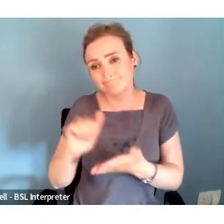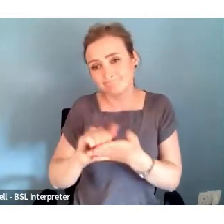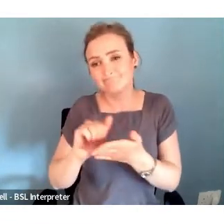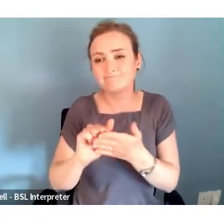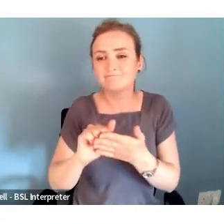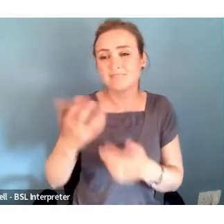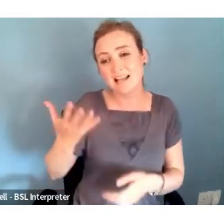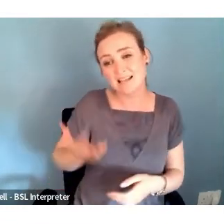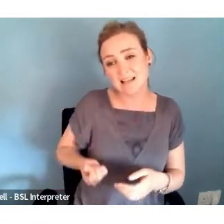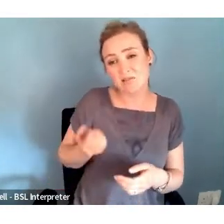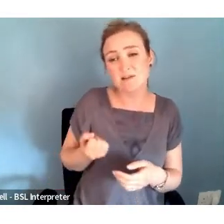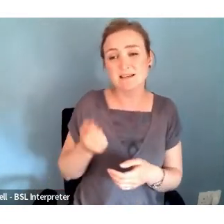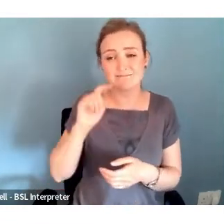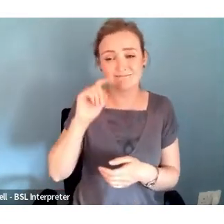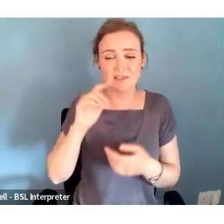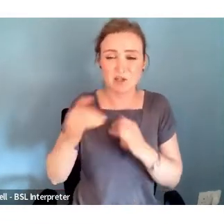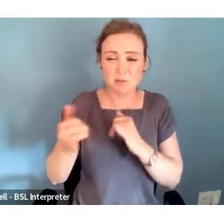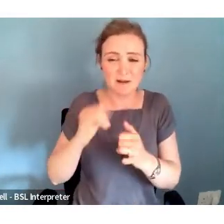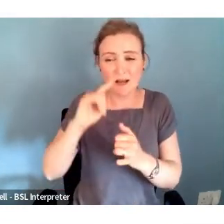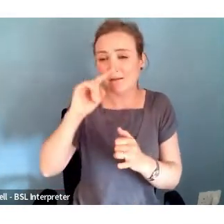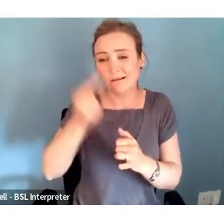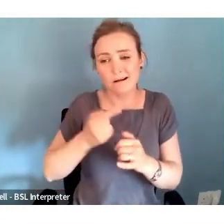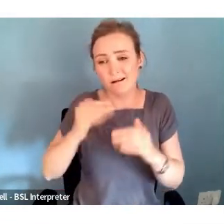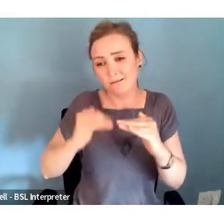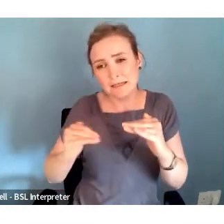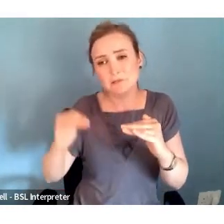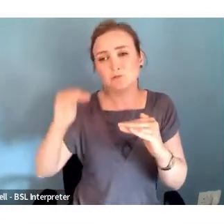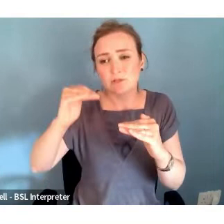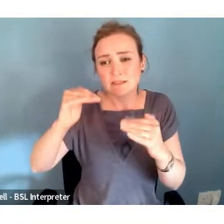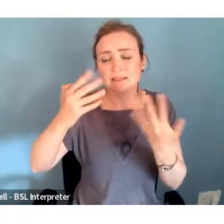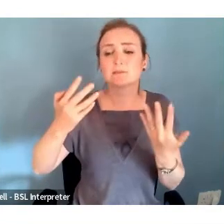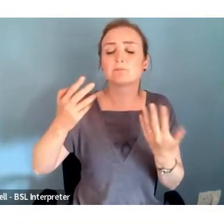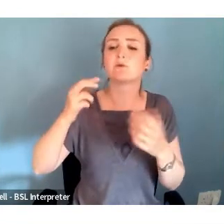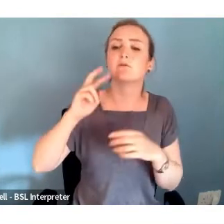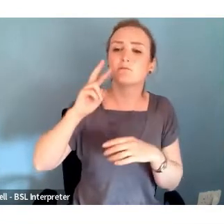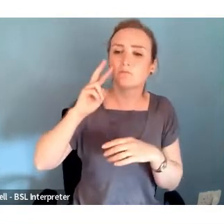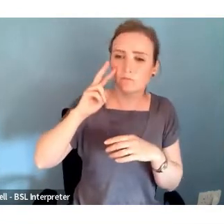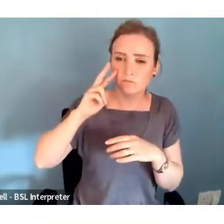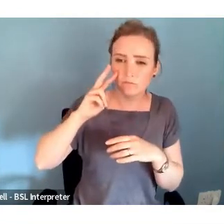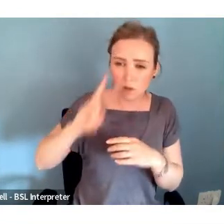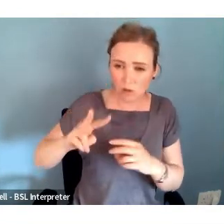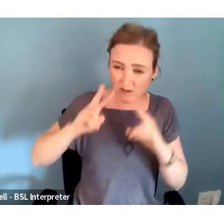we do know from a lot of research when we do know what people are looking for, when looking for work